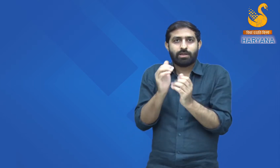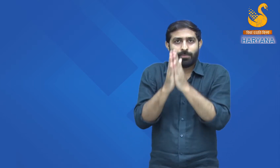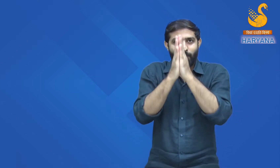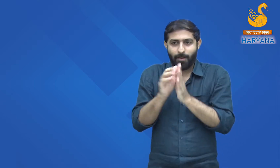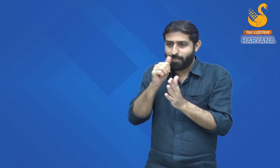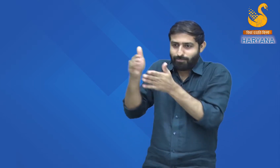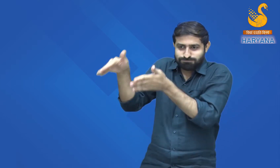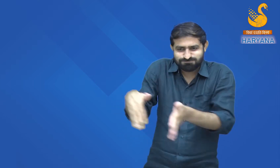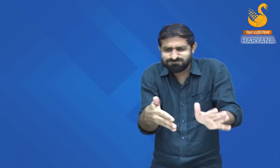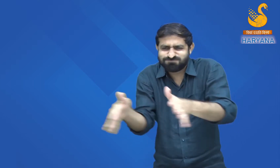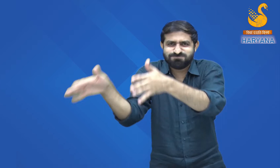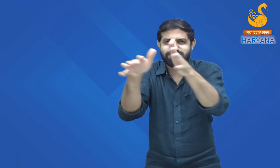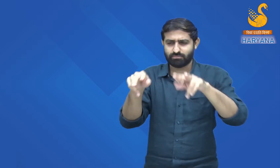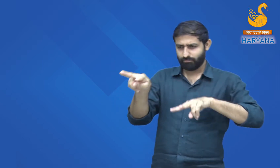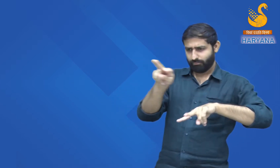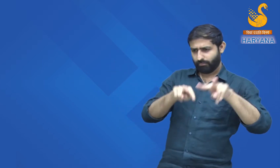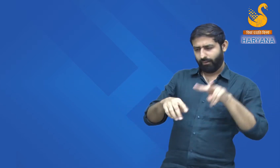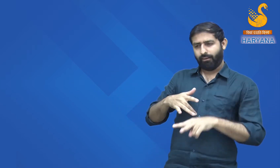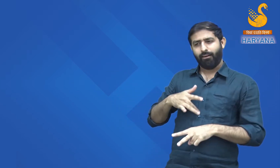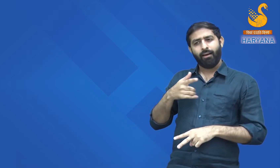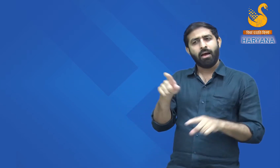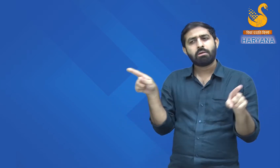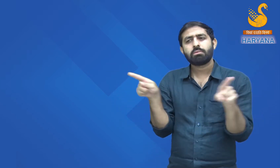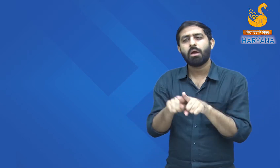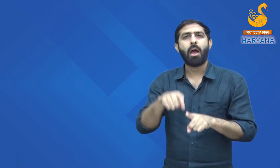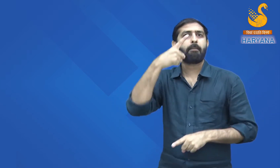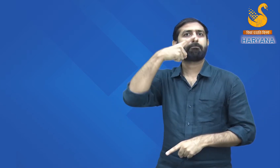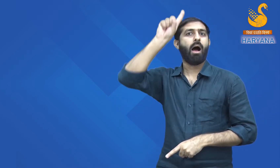In India, the river Ganga is mother for us.